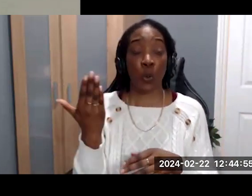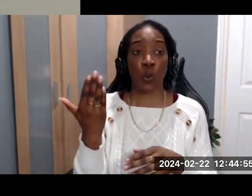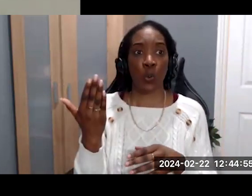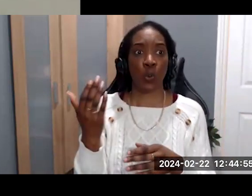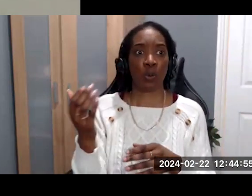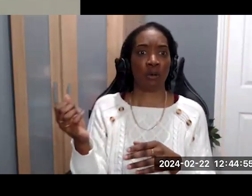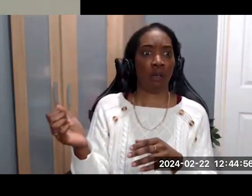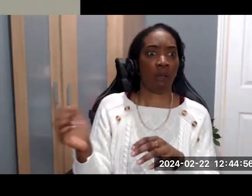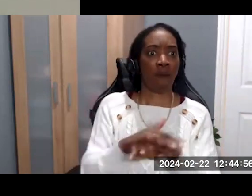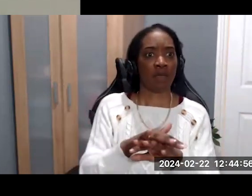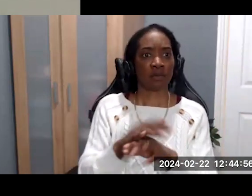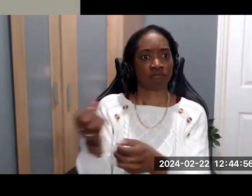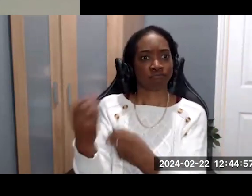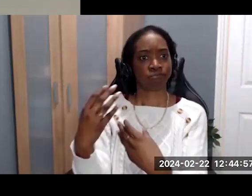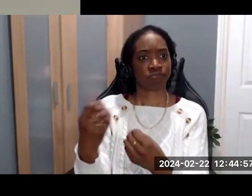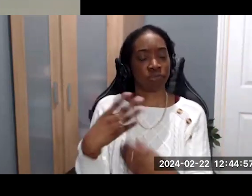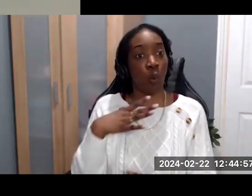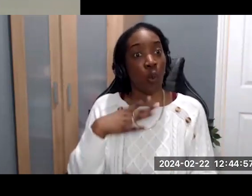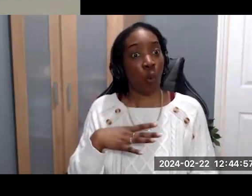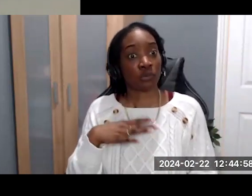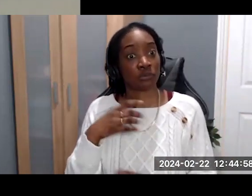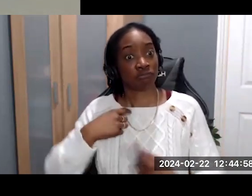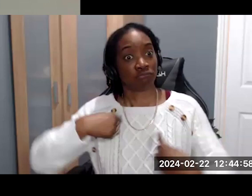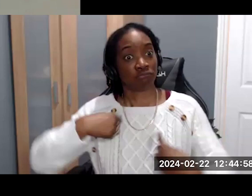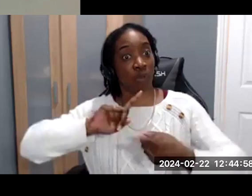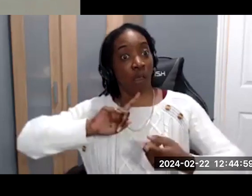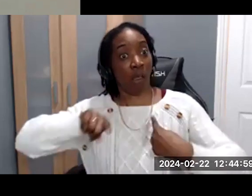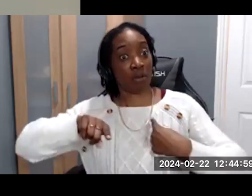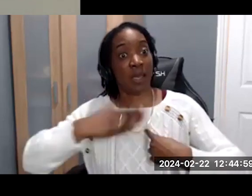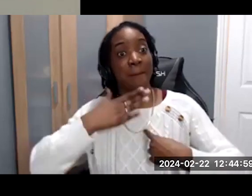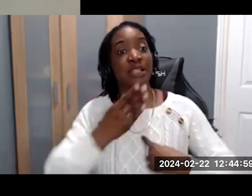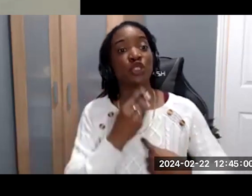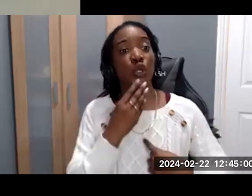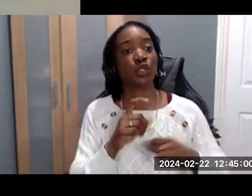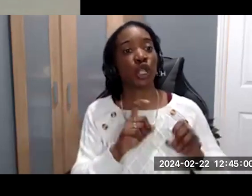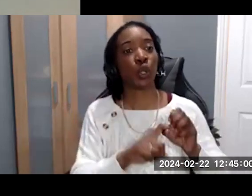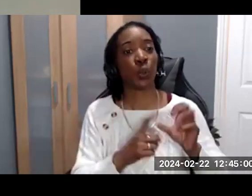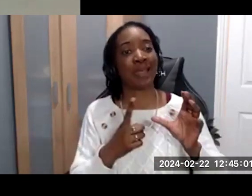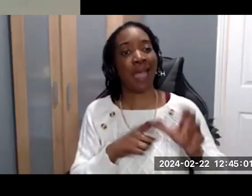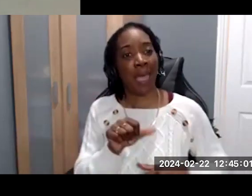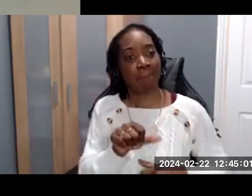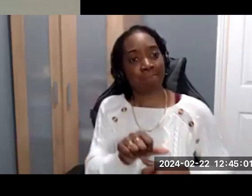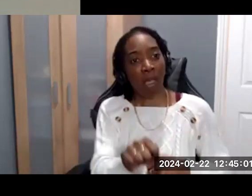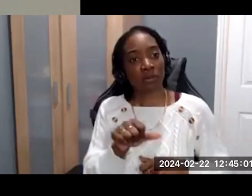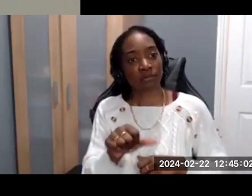us to answer to please put that in the Q&A box uh at the bottom of your screen and we will as